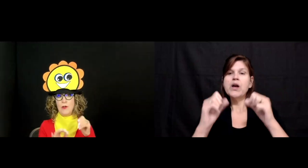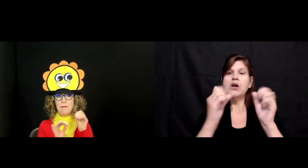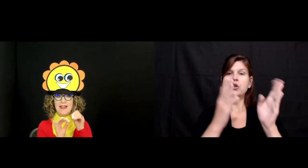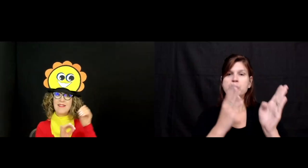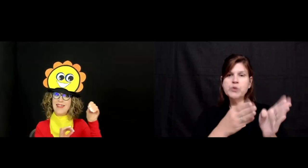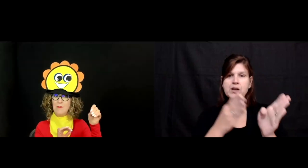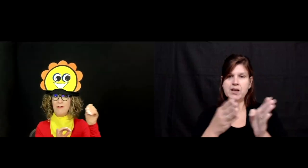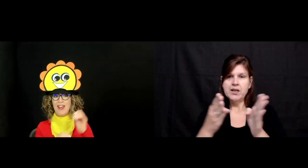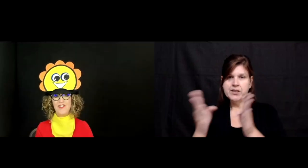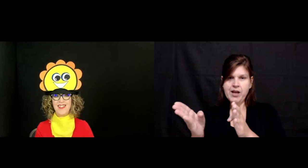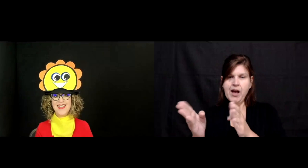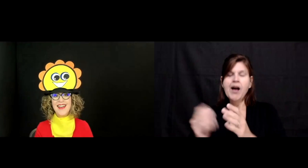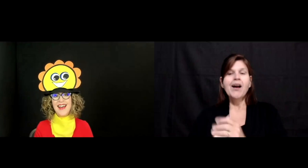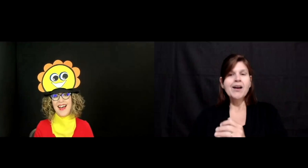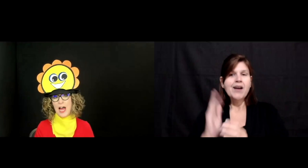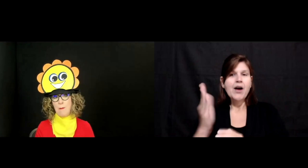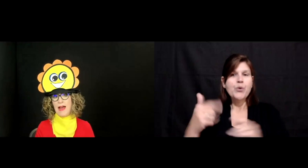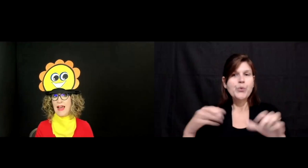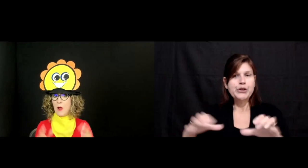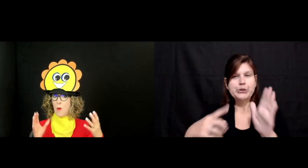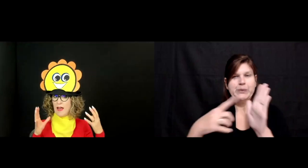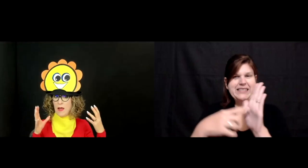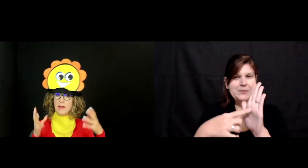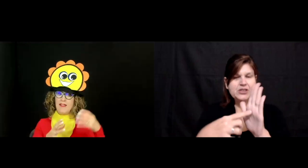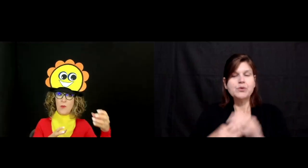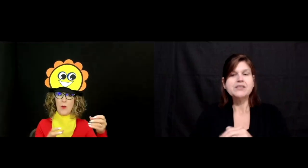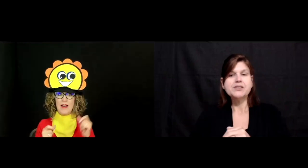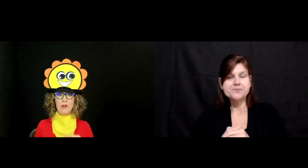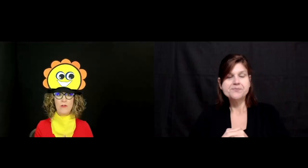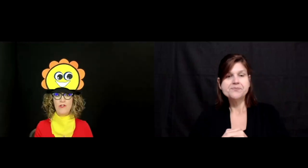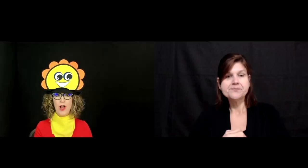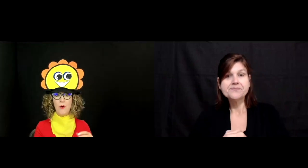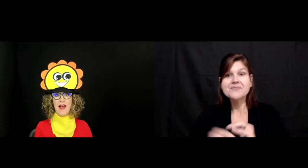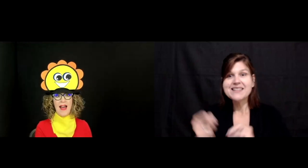and do some little demonstrations. And next week when I do the show,